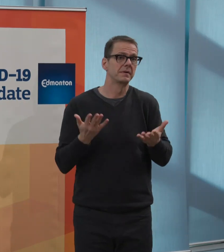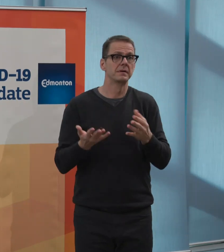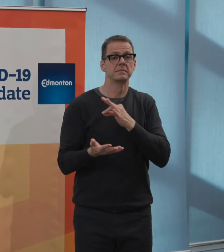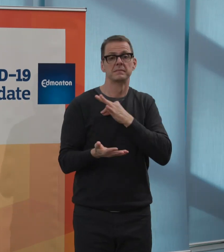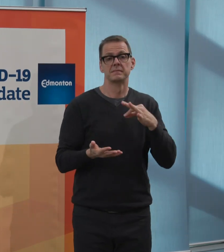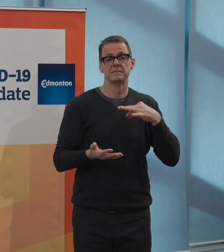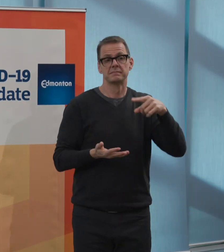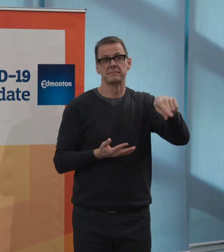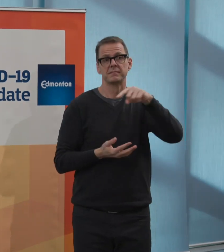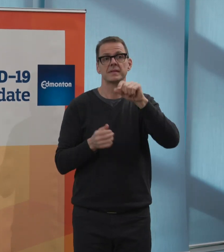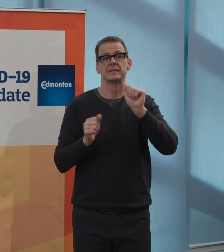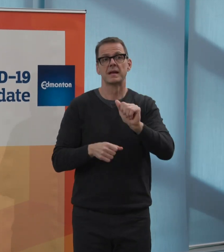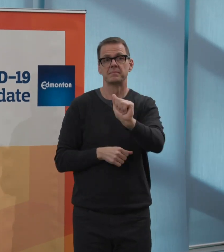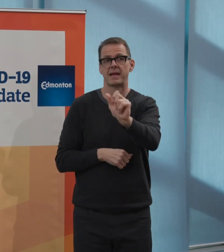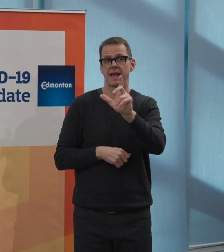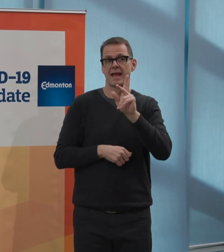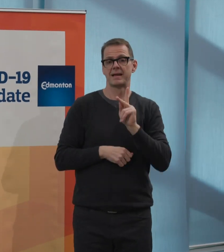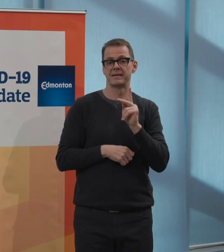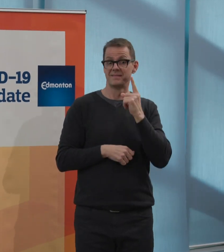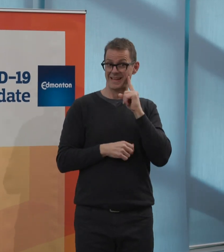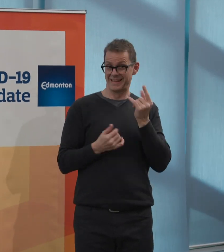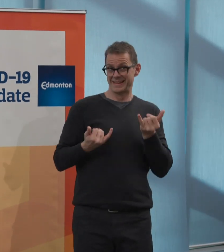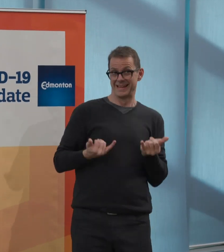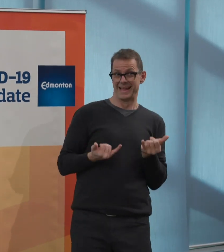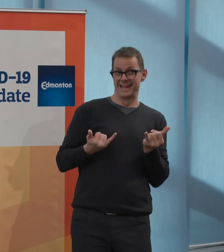point in time we don't have any certainty in terms of the support we